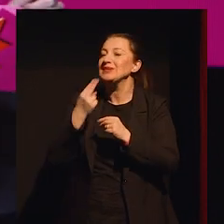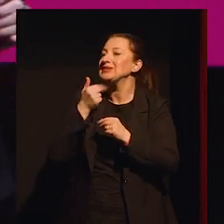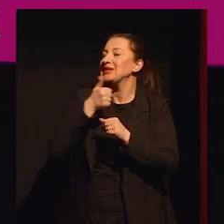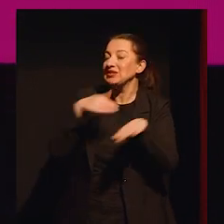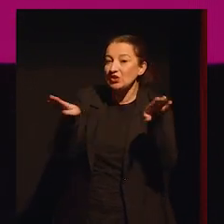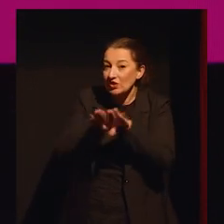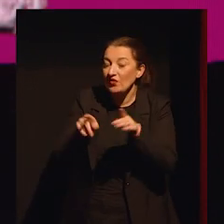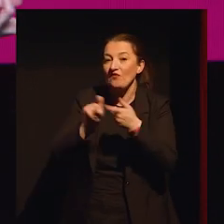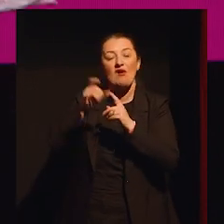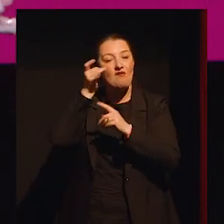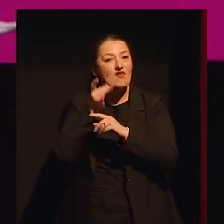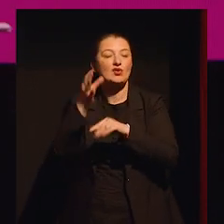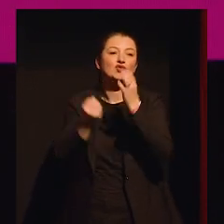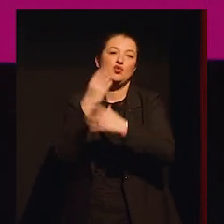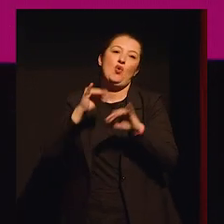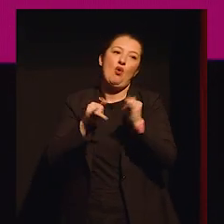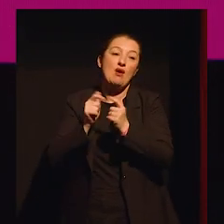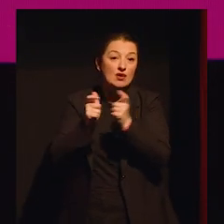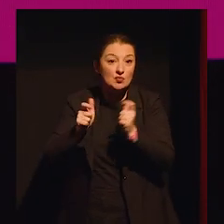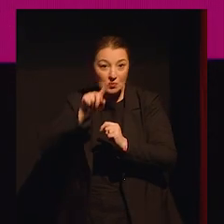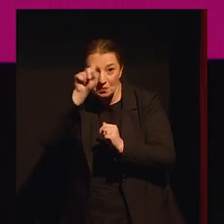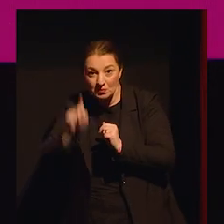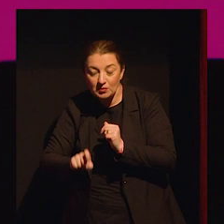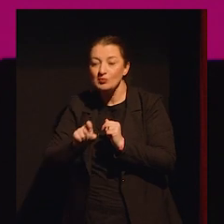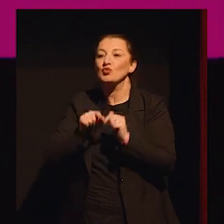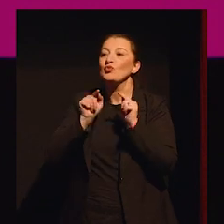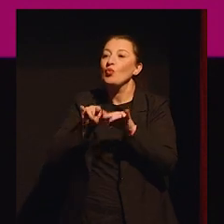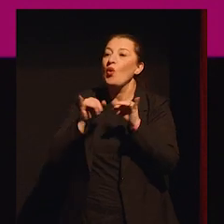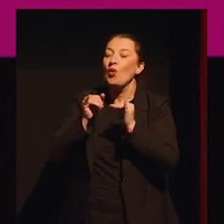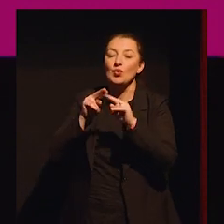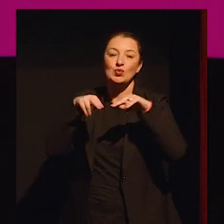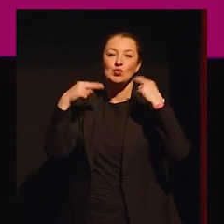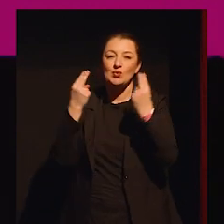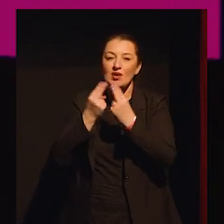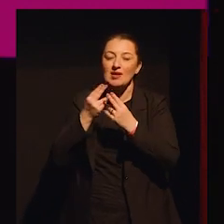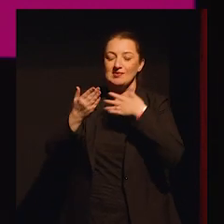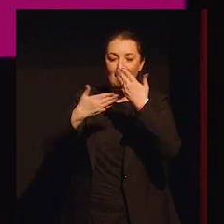that raise awareness on gender equality?” “Can we raise awareness with the power of